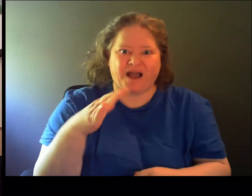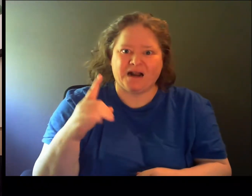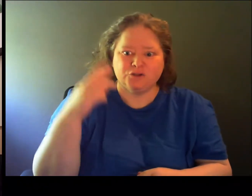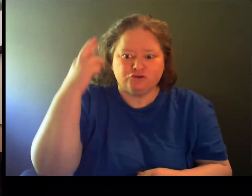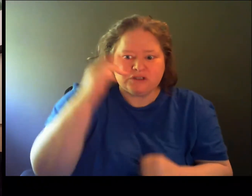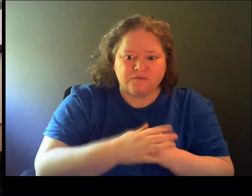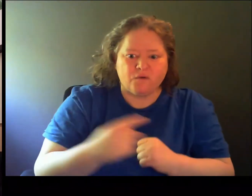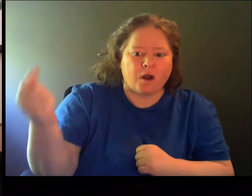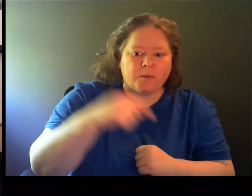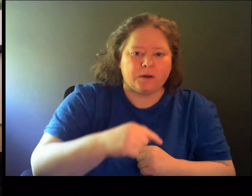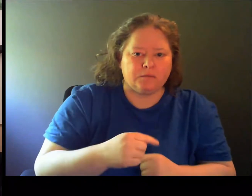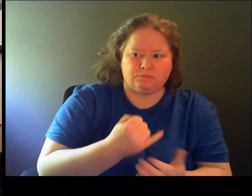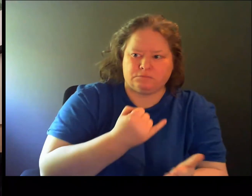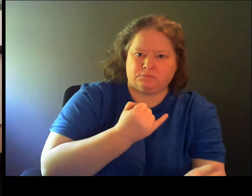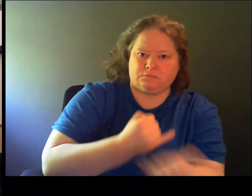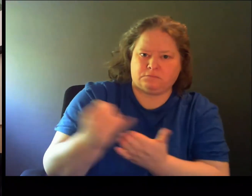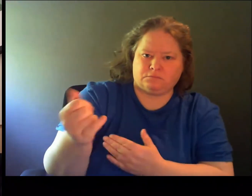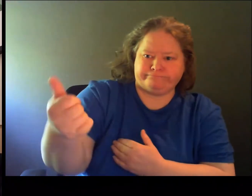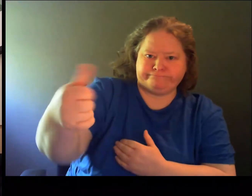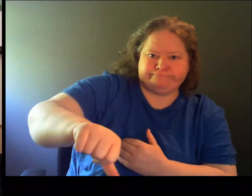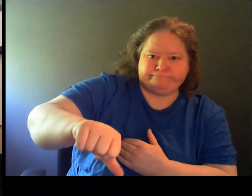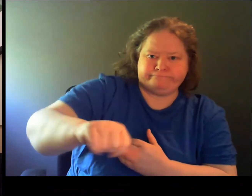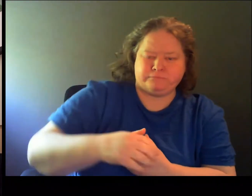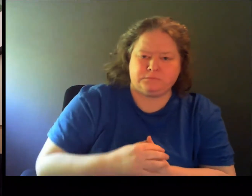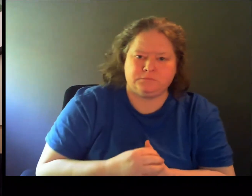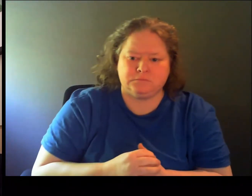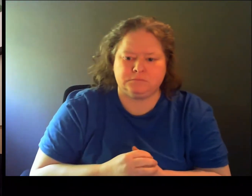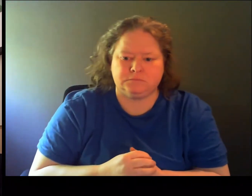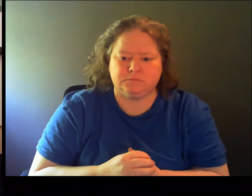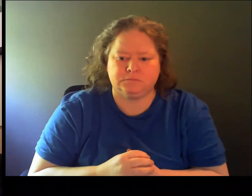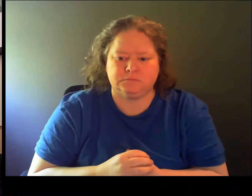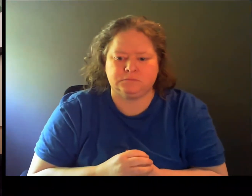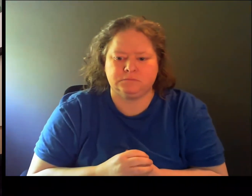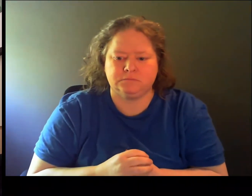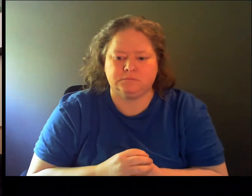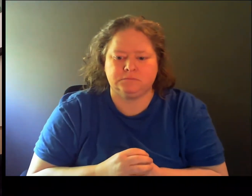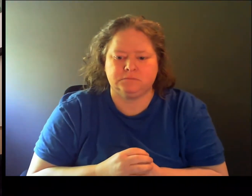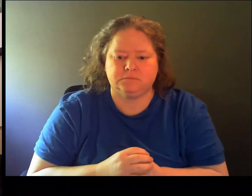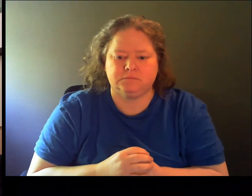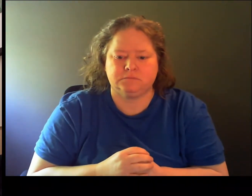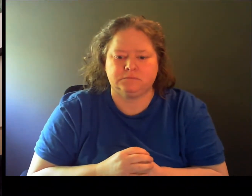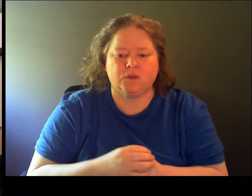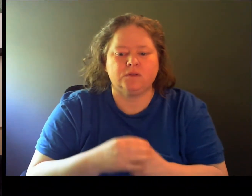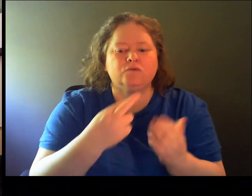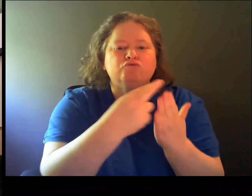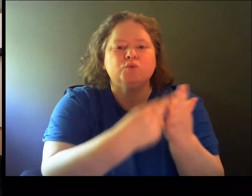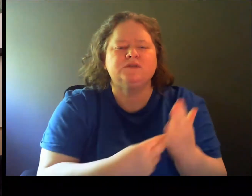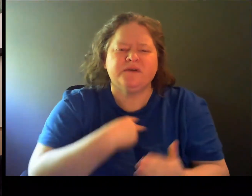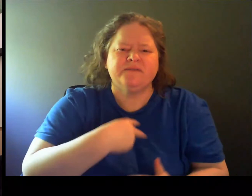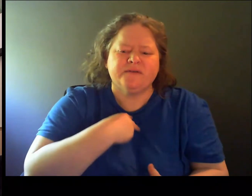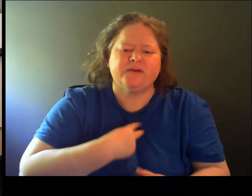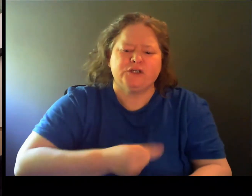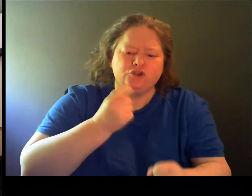with very valid reasons for coming, who have been refused.